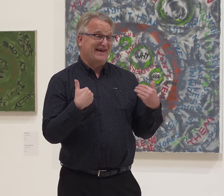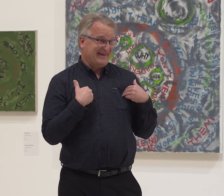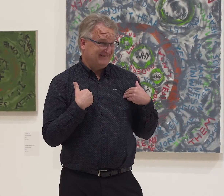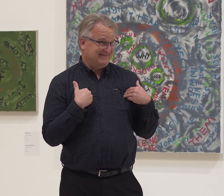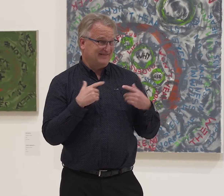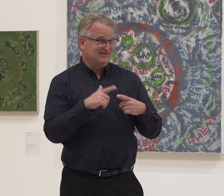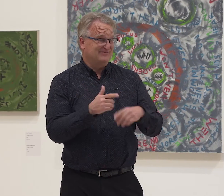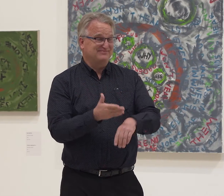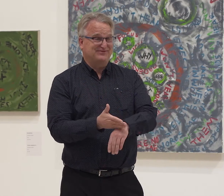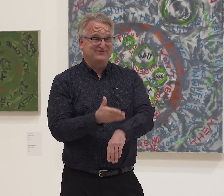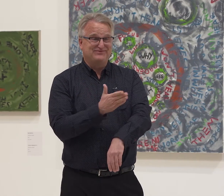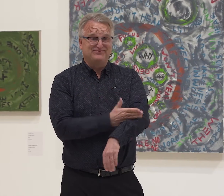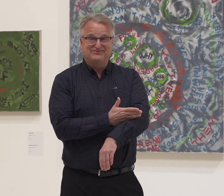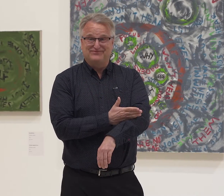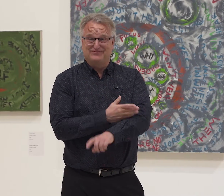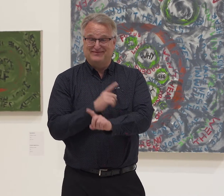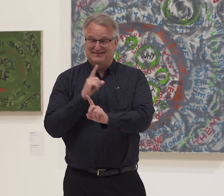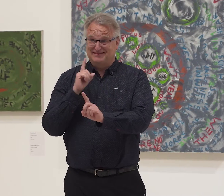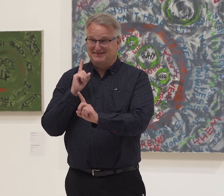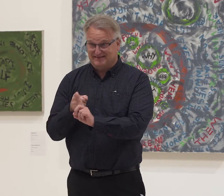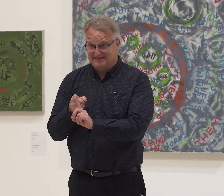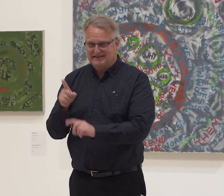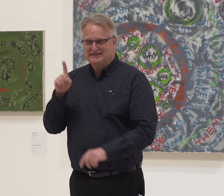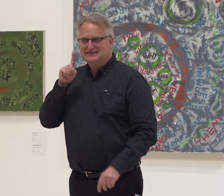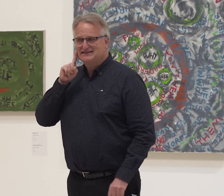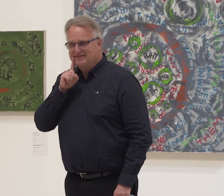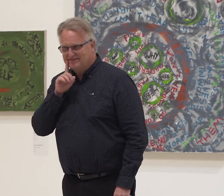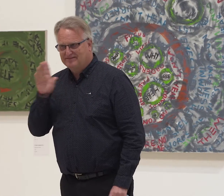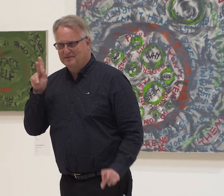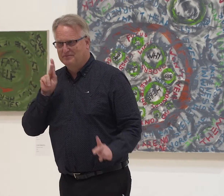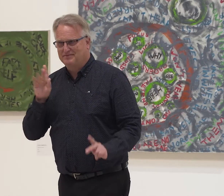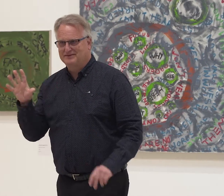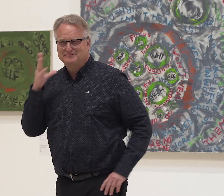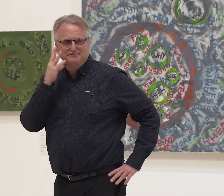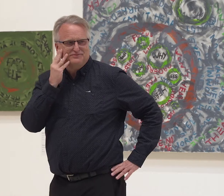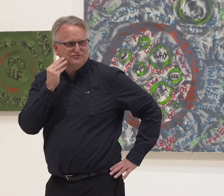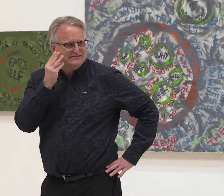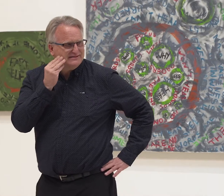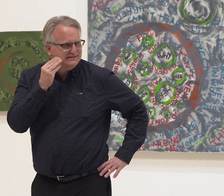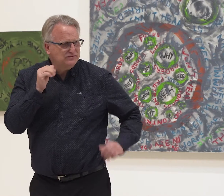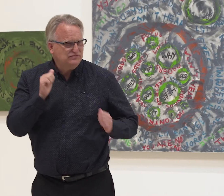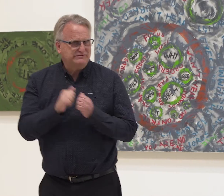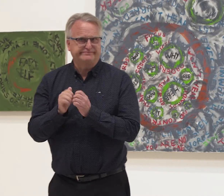trying to resolve some of the challenges with working with-- working with interpreters.